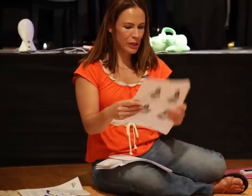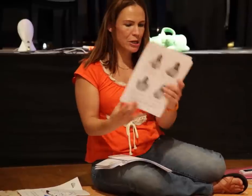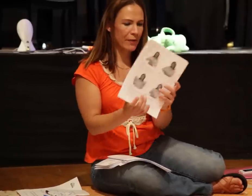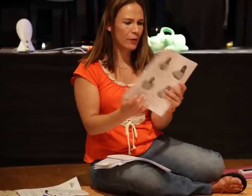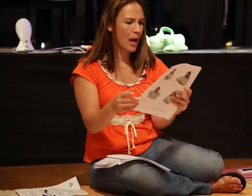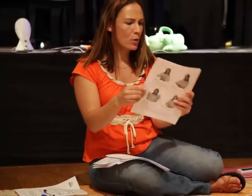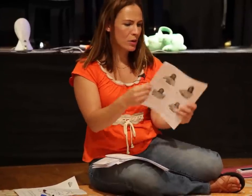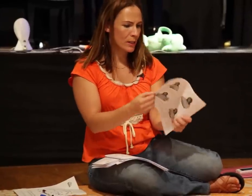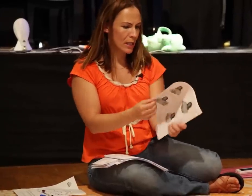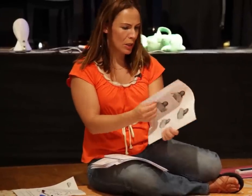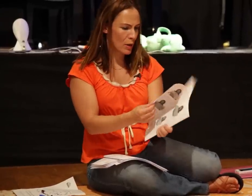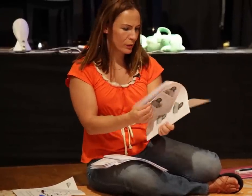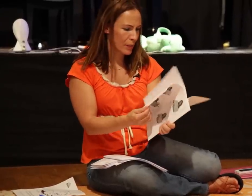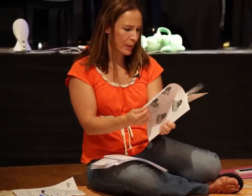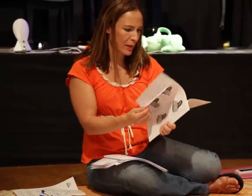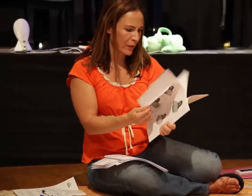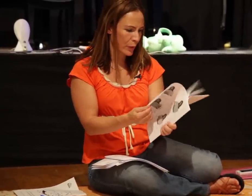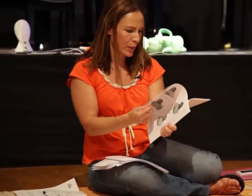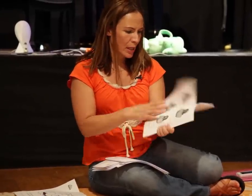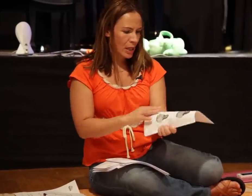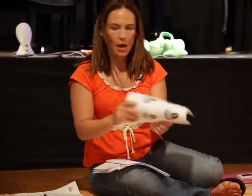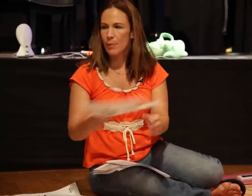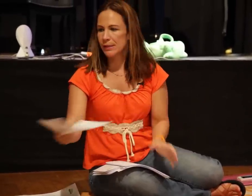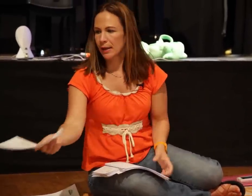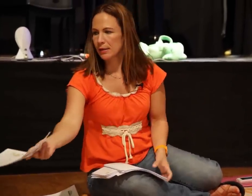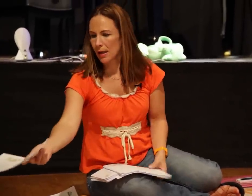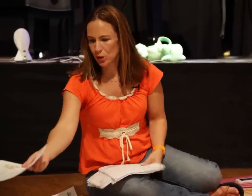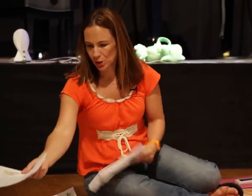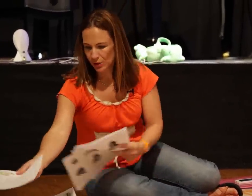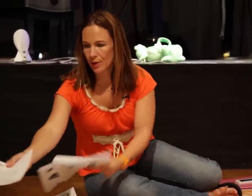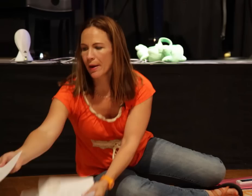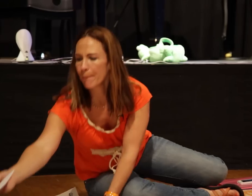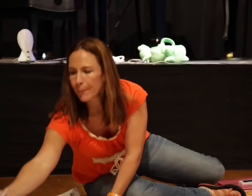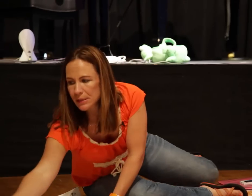If you've got more than one kid though also tell me and I'll give you a second sign sheet just for them.